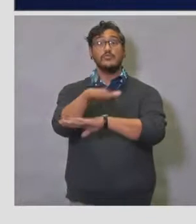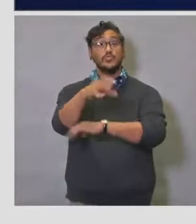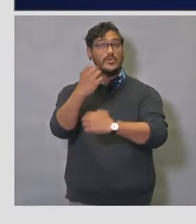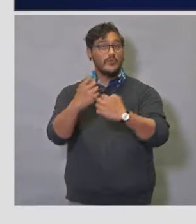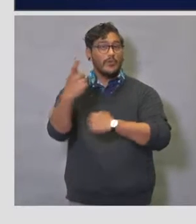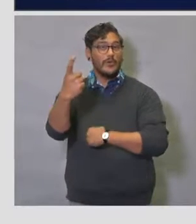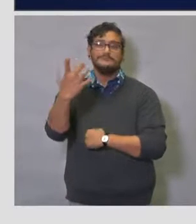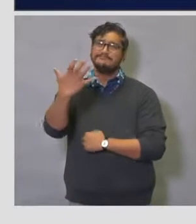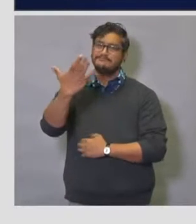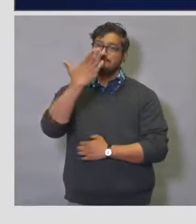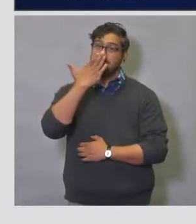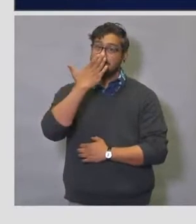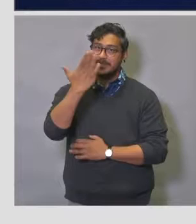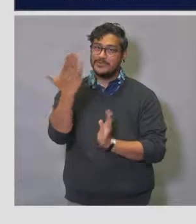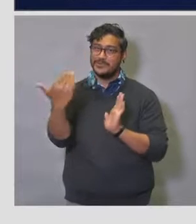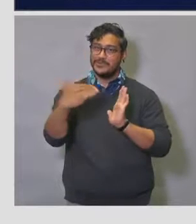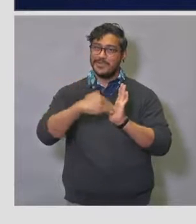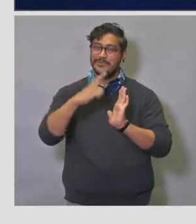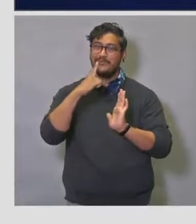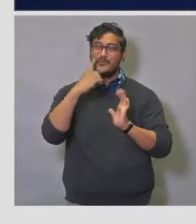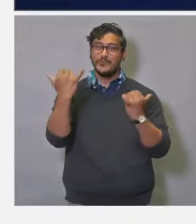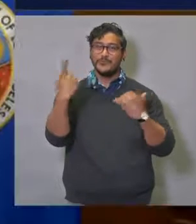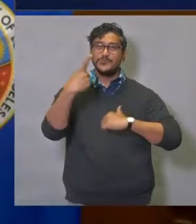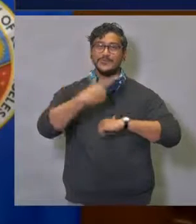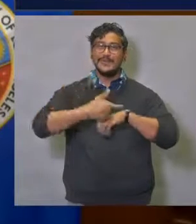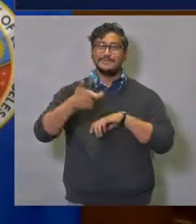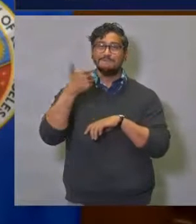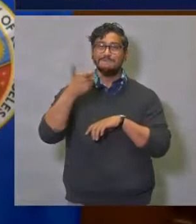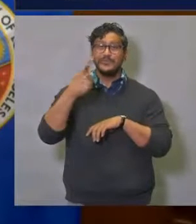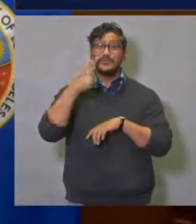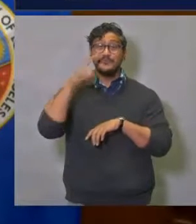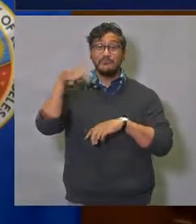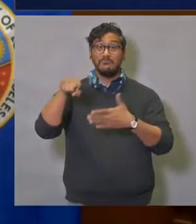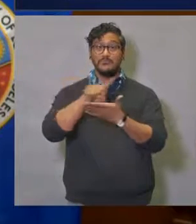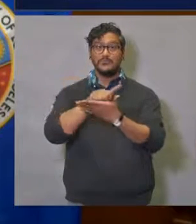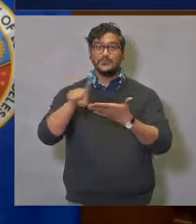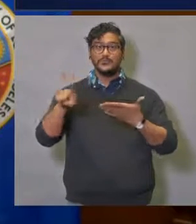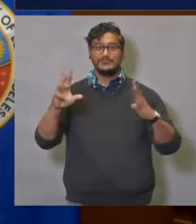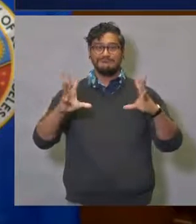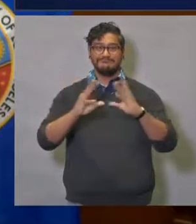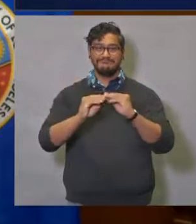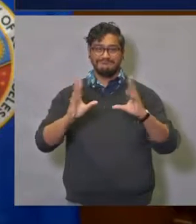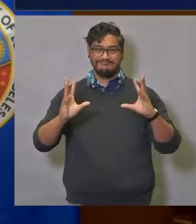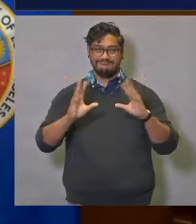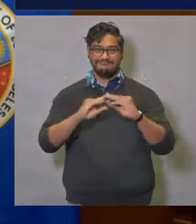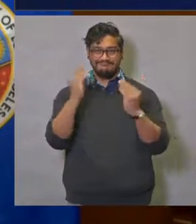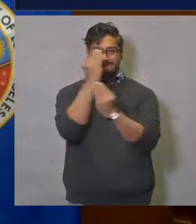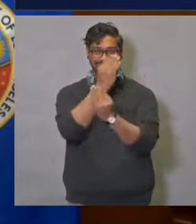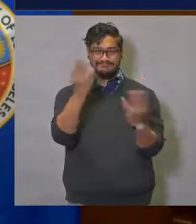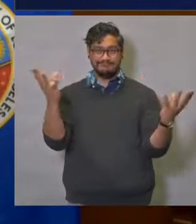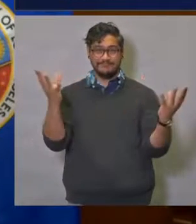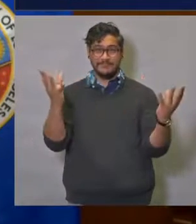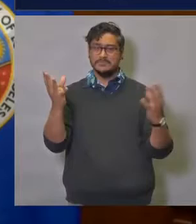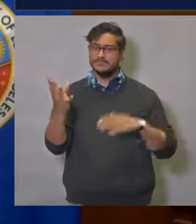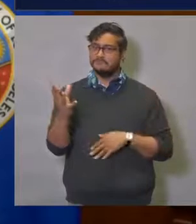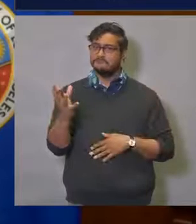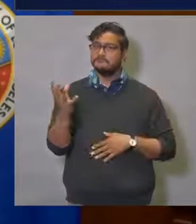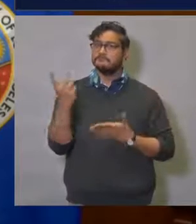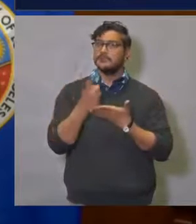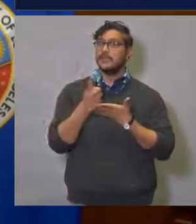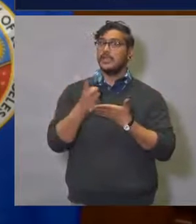GOOD AFTERNOON, EVERYONE.